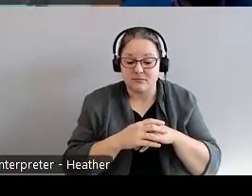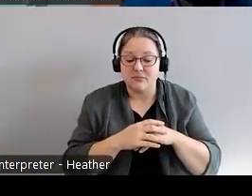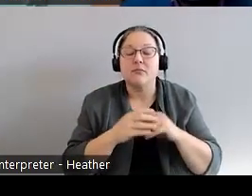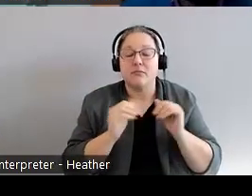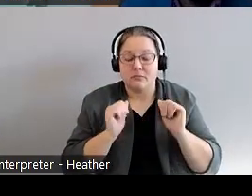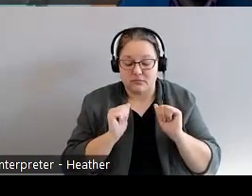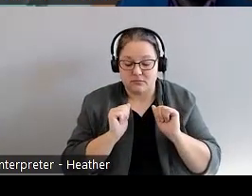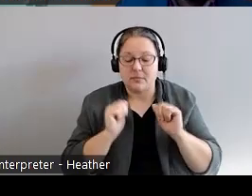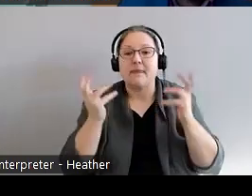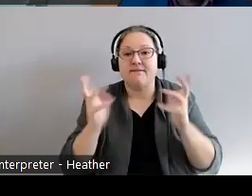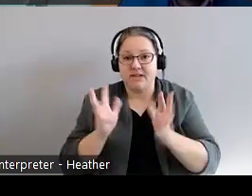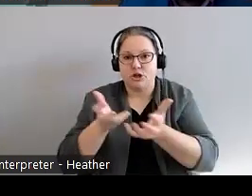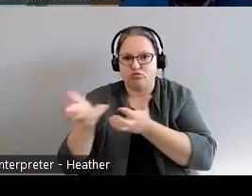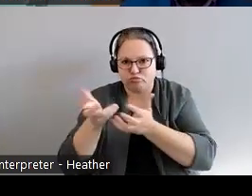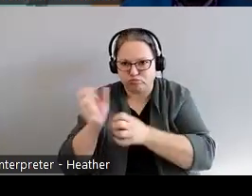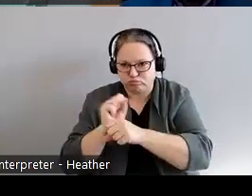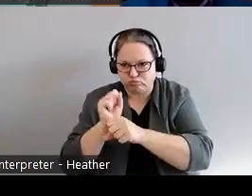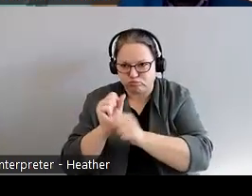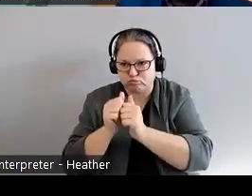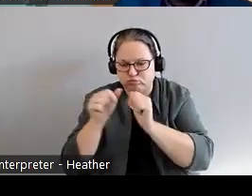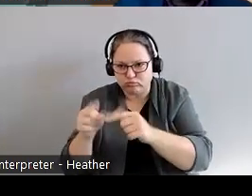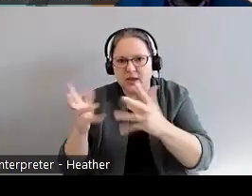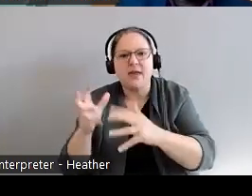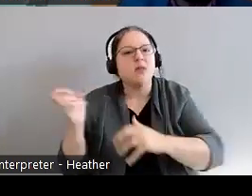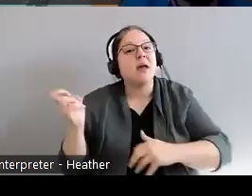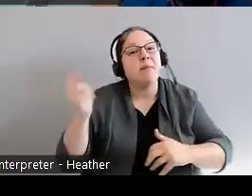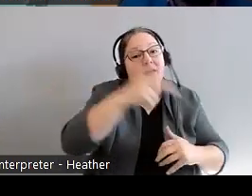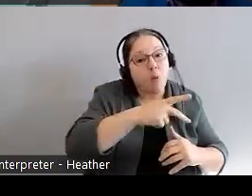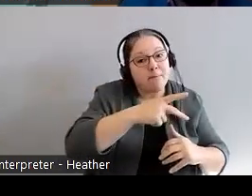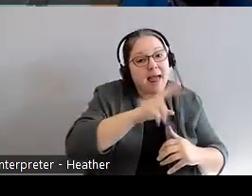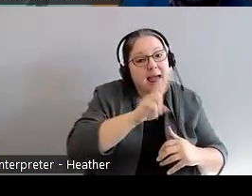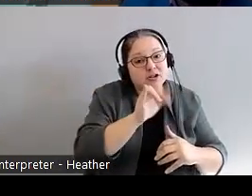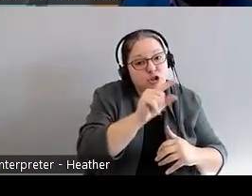uh work with them, uh, we might send them back to the unit that refer them or we might uh discharge